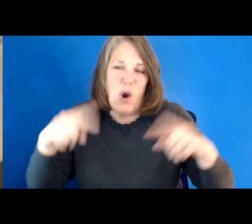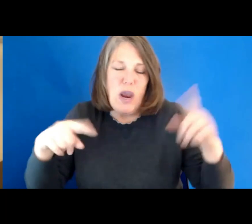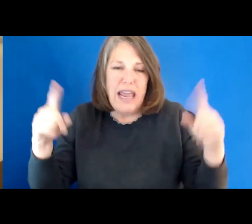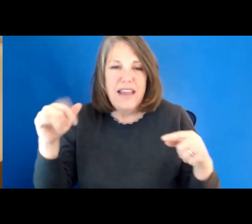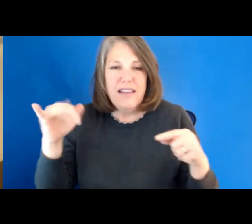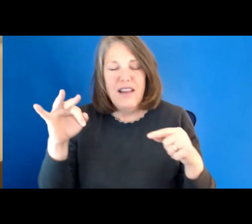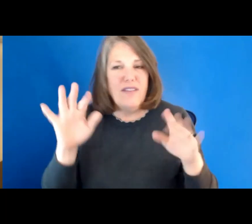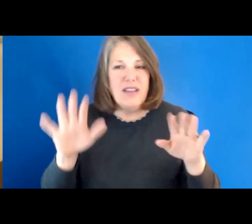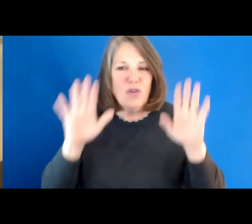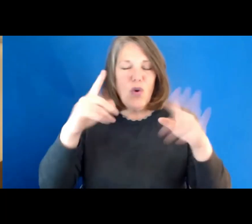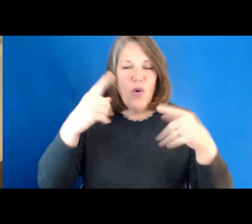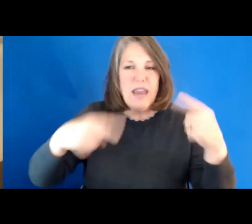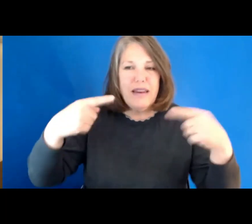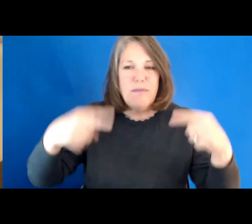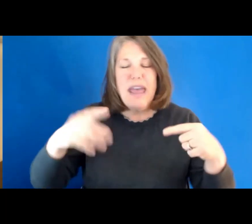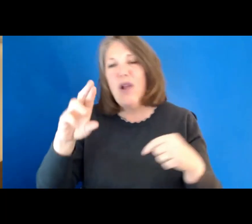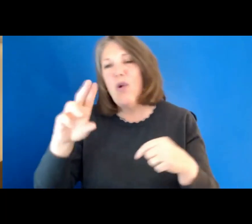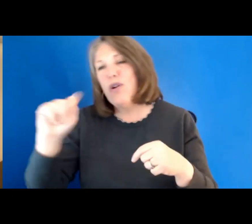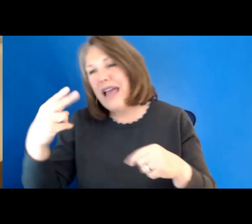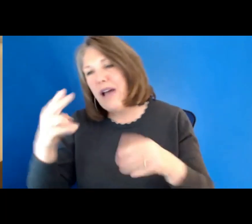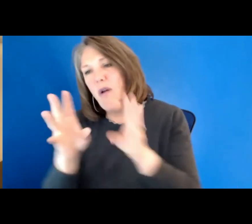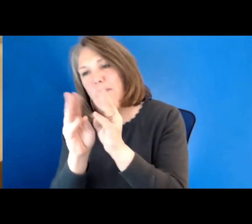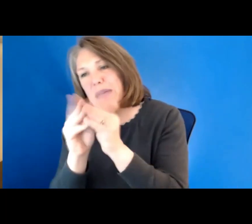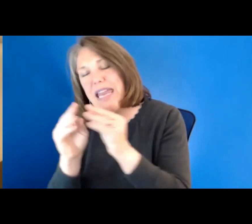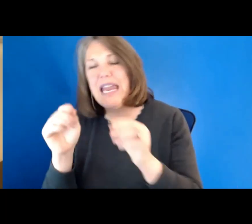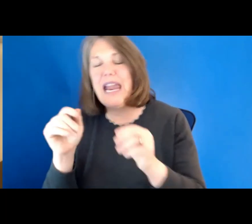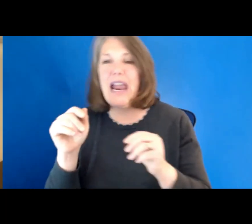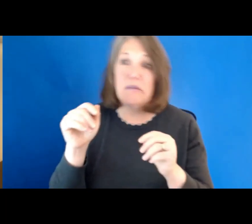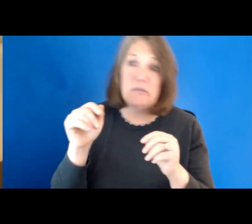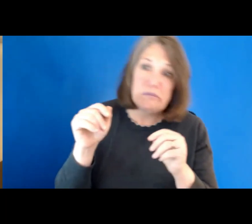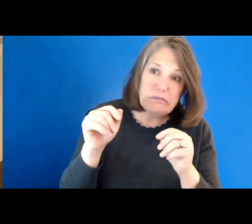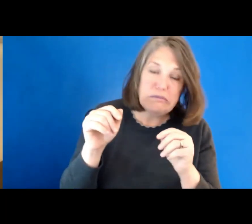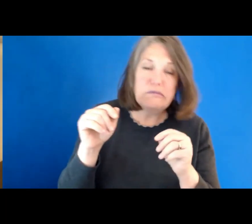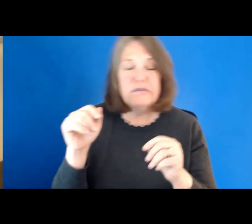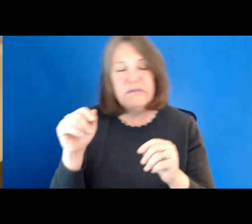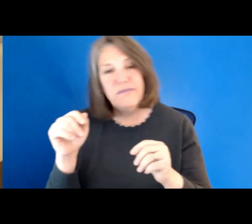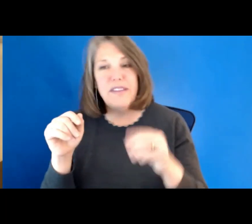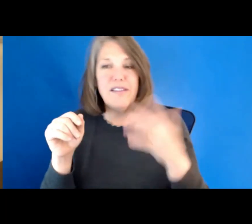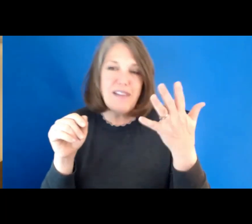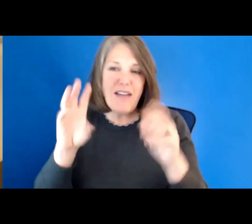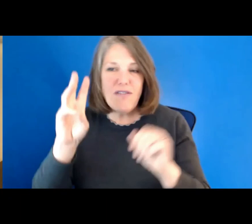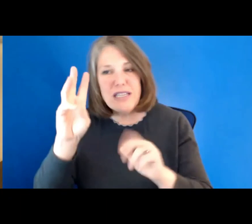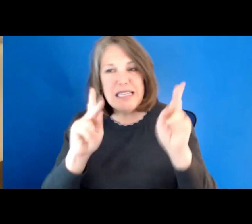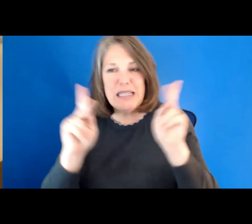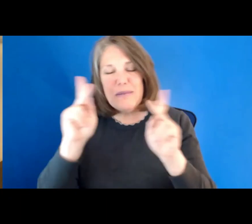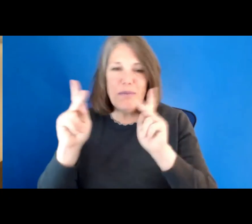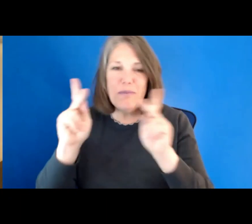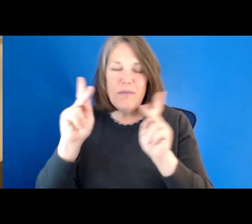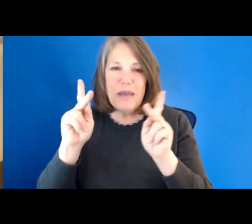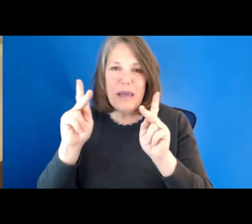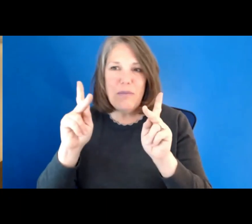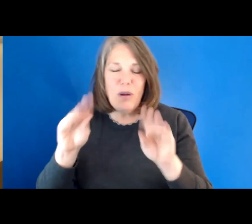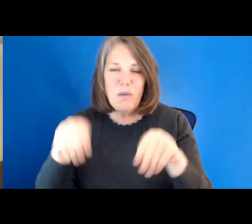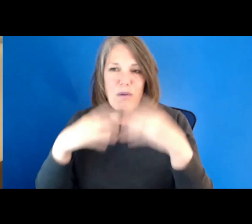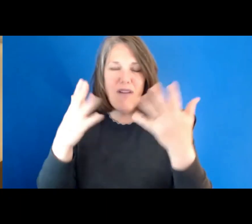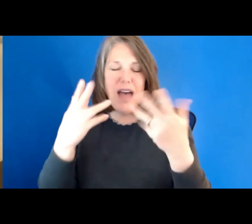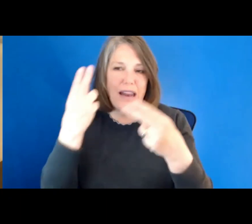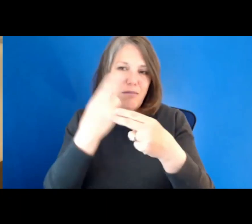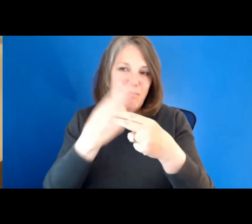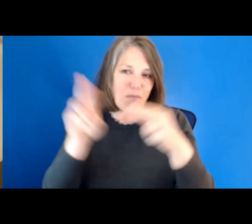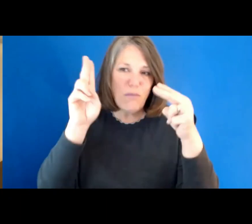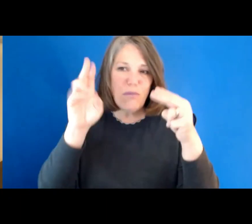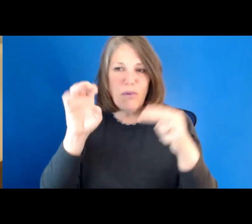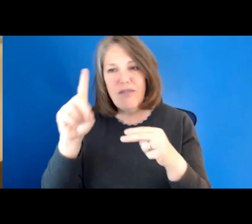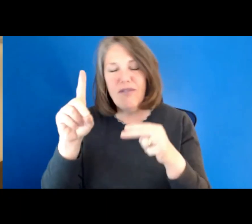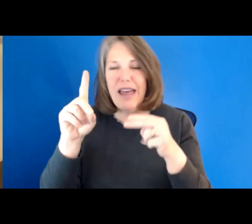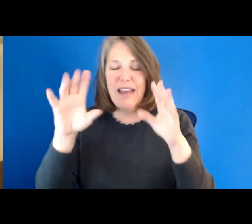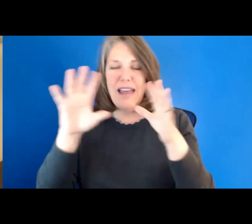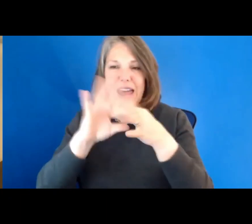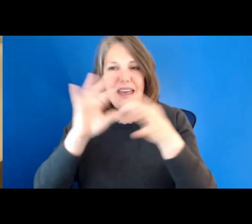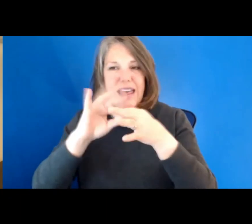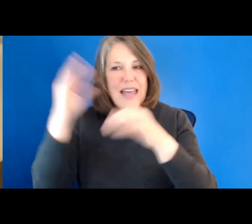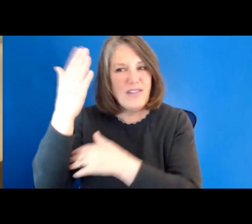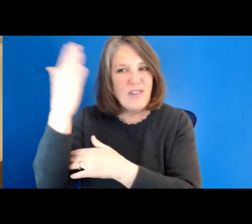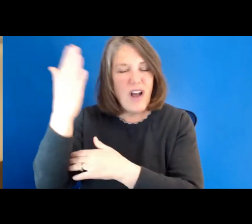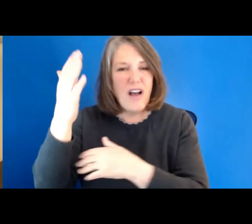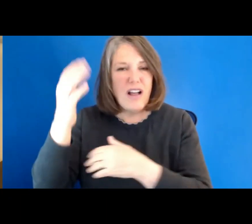or a town hall meeting or five or six people giving brief ed talks, versus, perhaps how